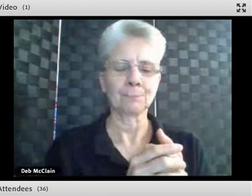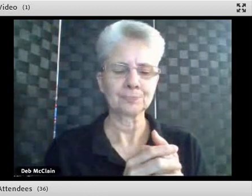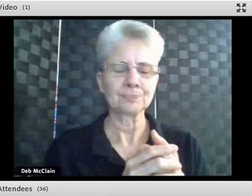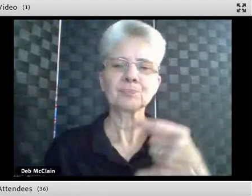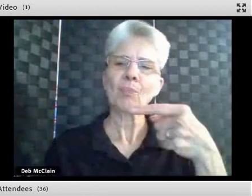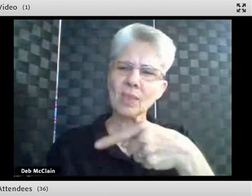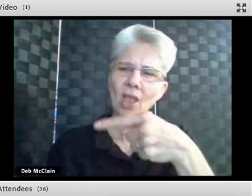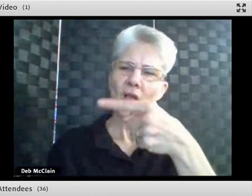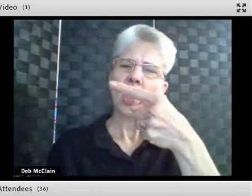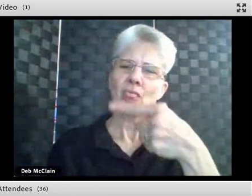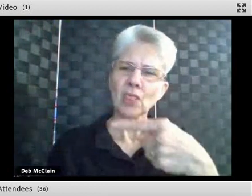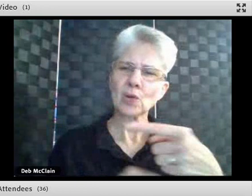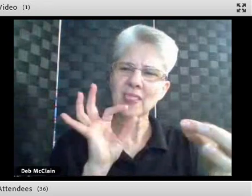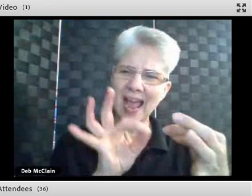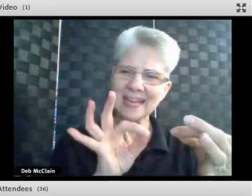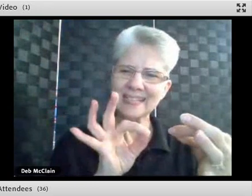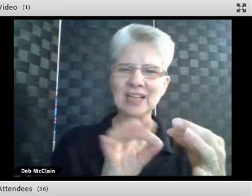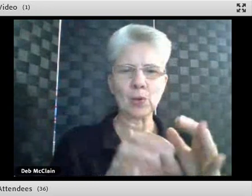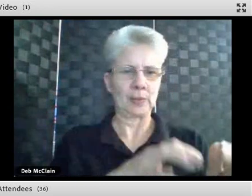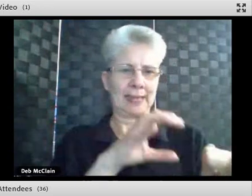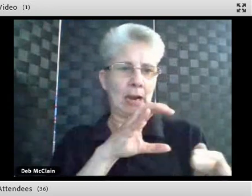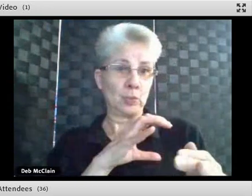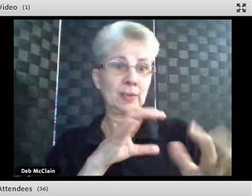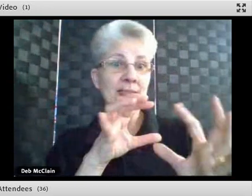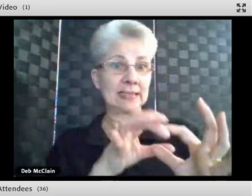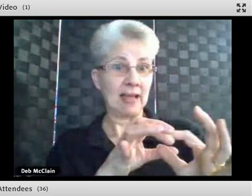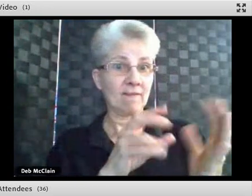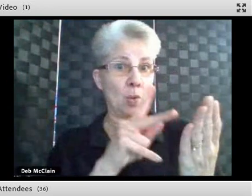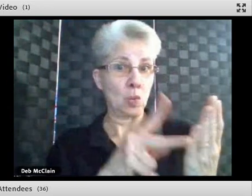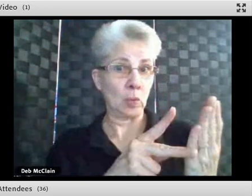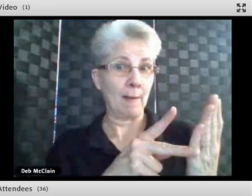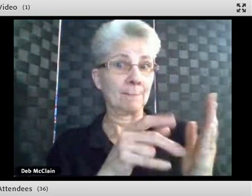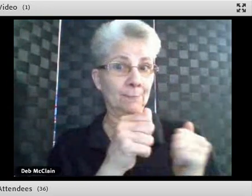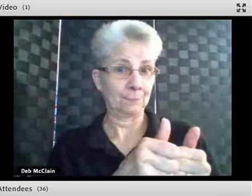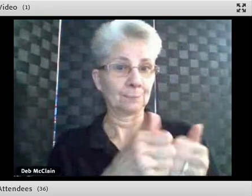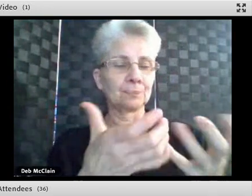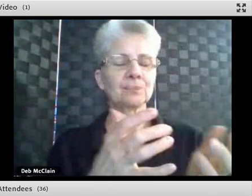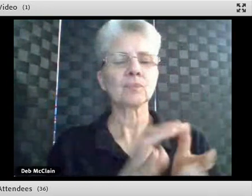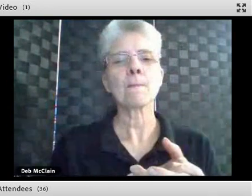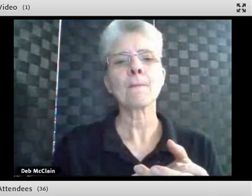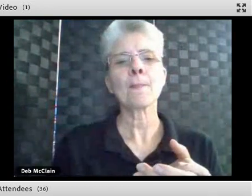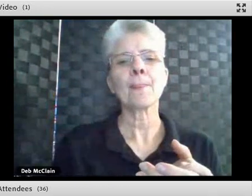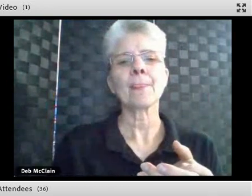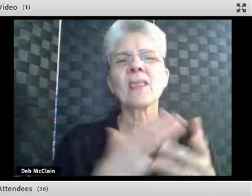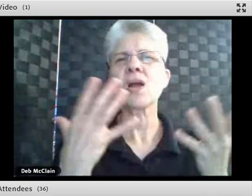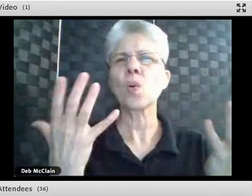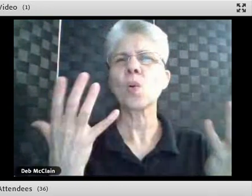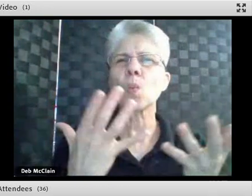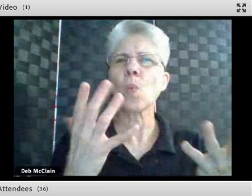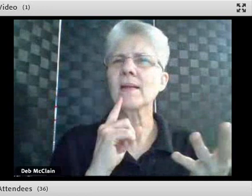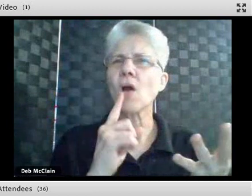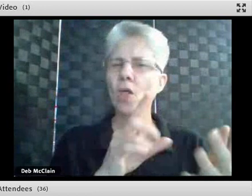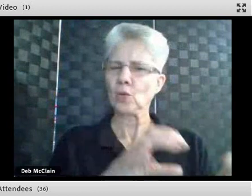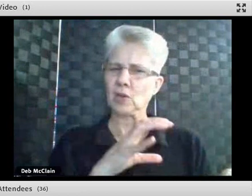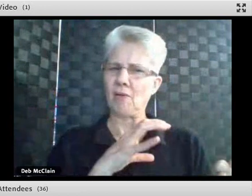So those are kind of the ideal characteristics of a program. What are those characteristics doing?